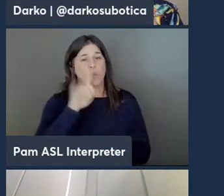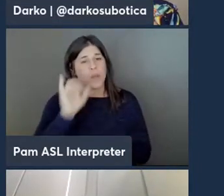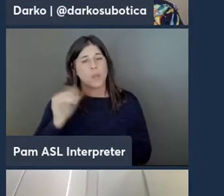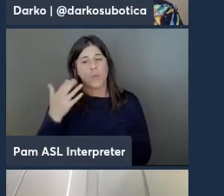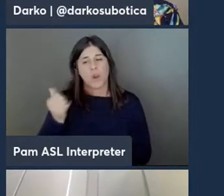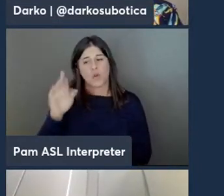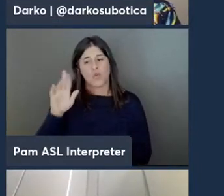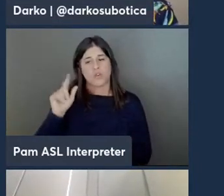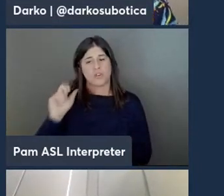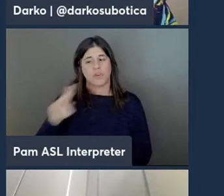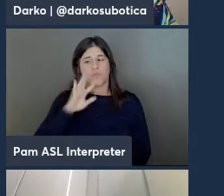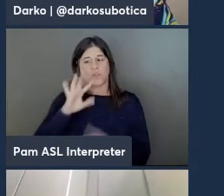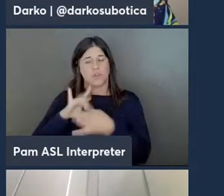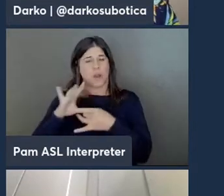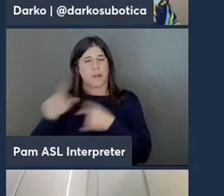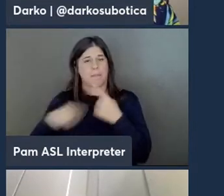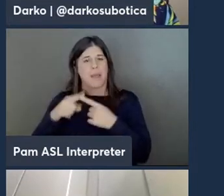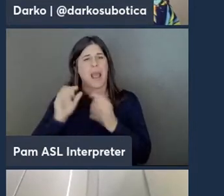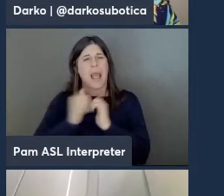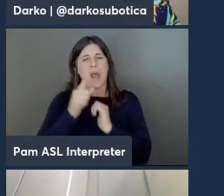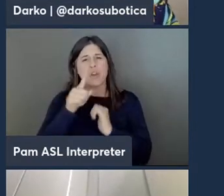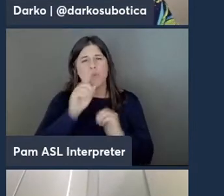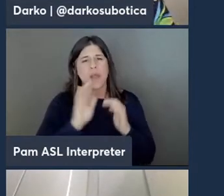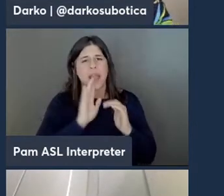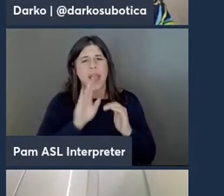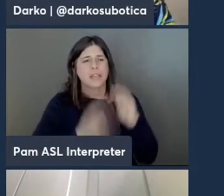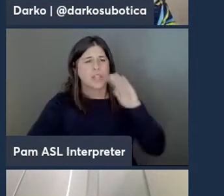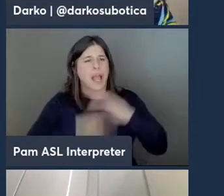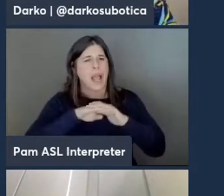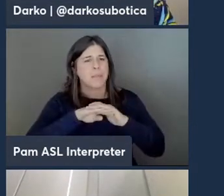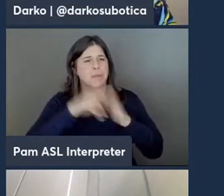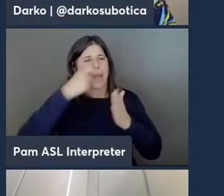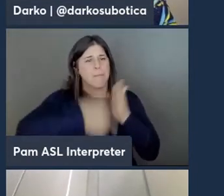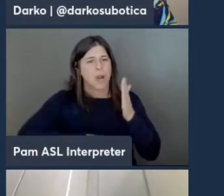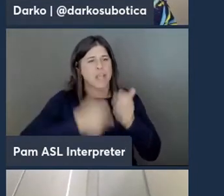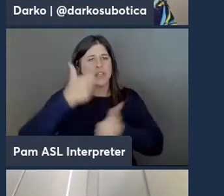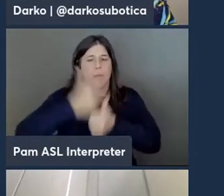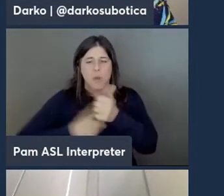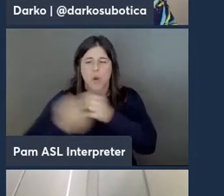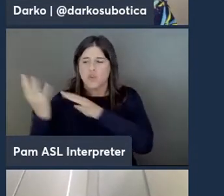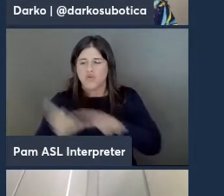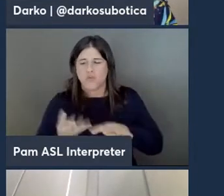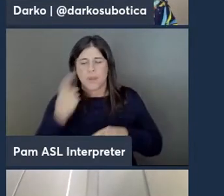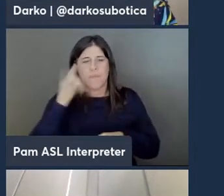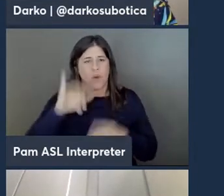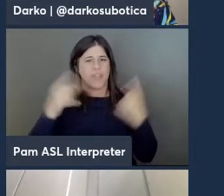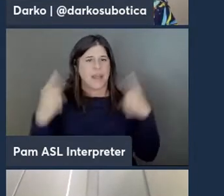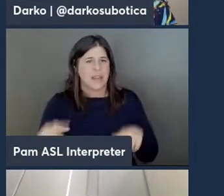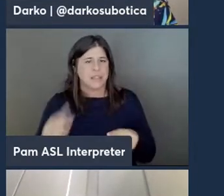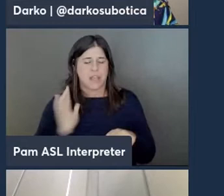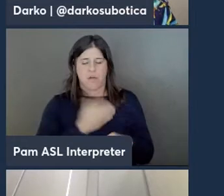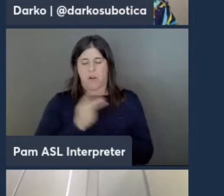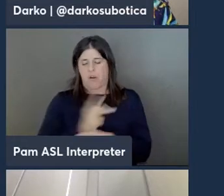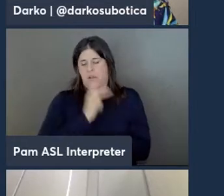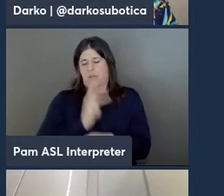is how do you actually optimize price per stream on this instance? And sort of in our calculations, we have found out that,